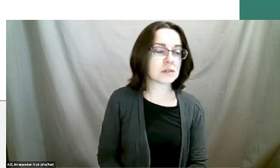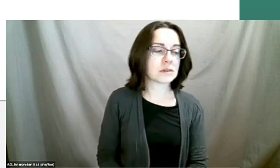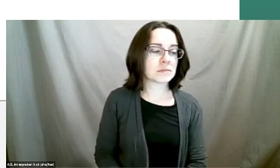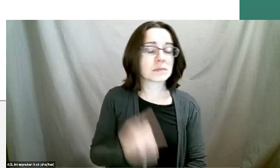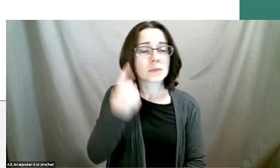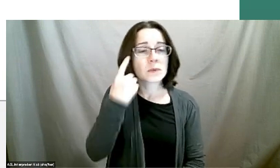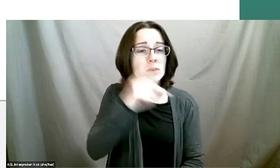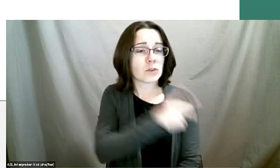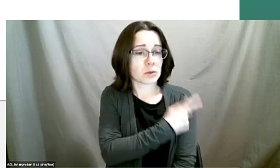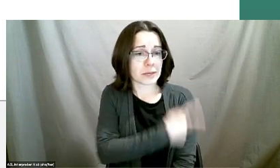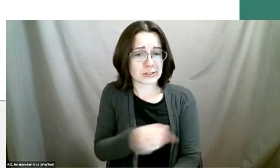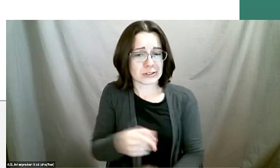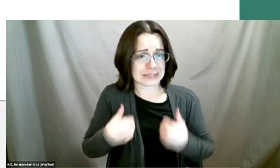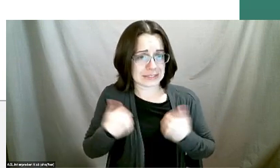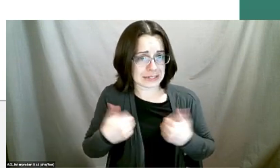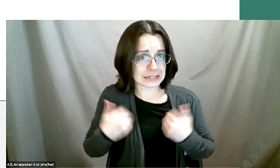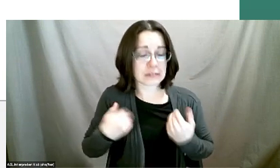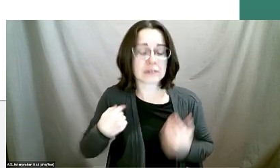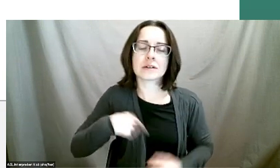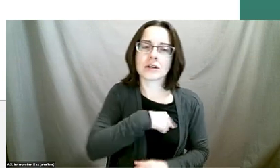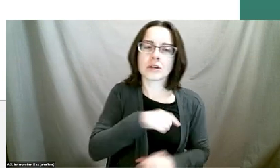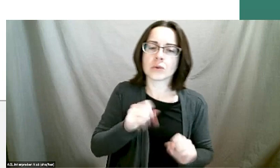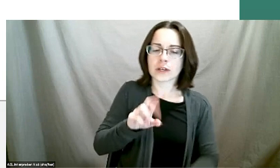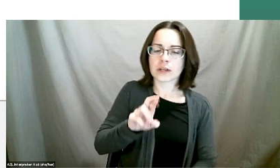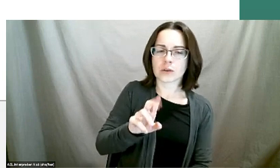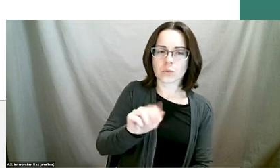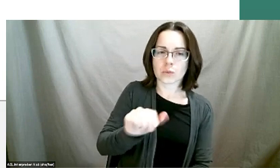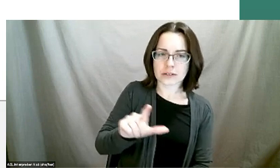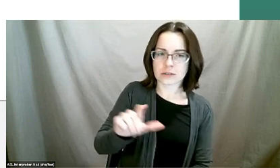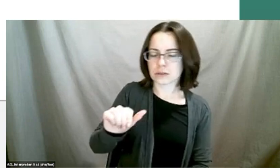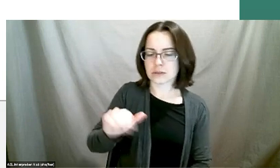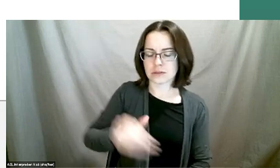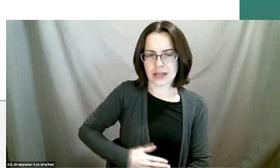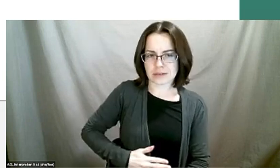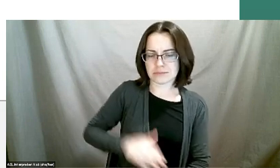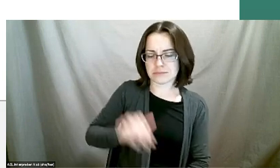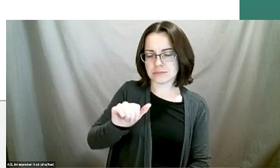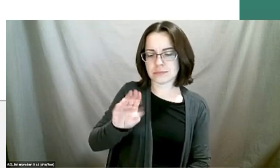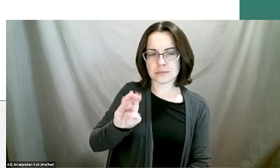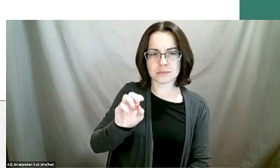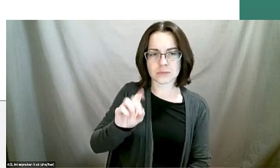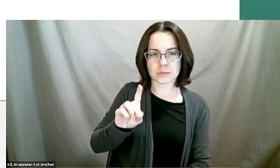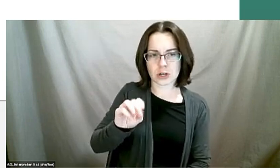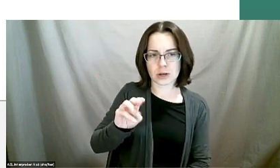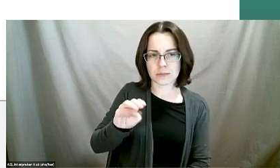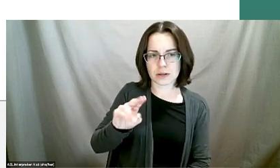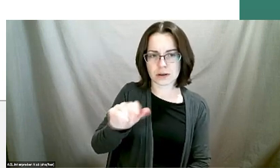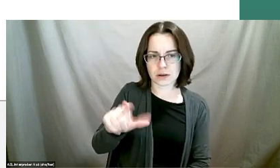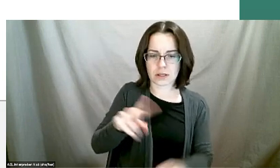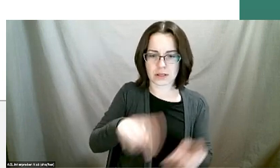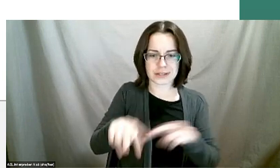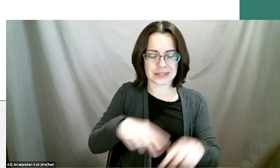we can do a rectal abdominal exam. Instead. We do whatever position that the patient needs to